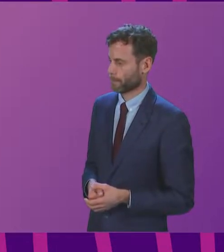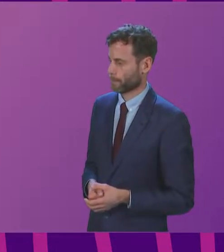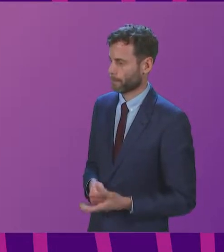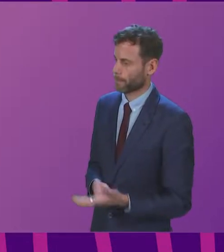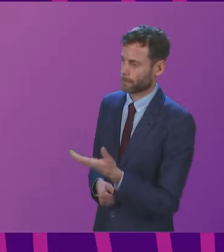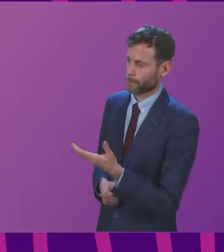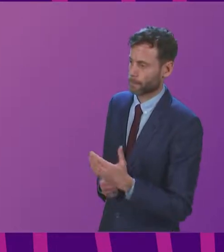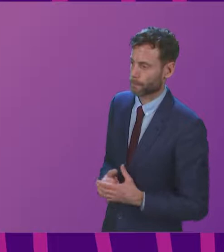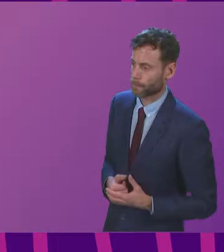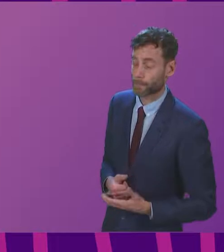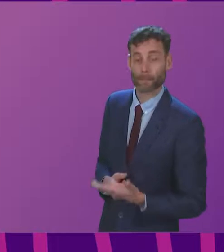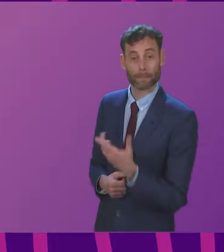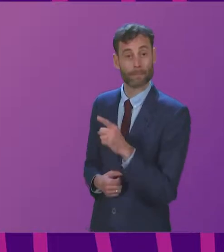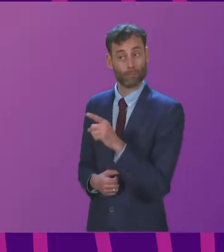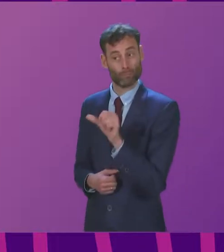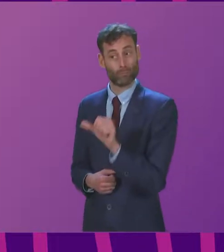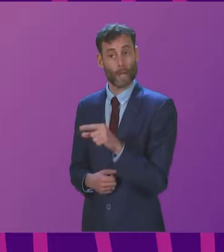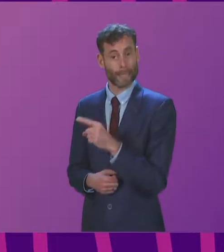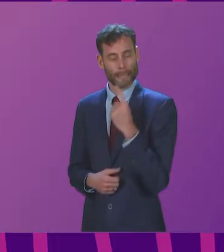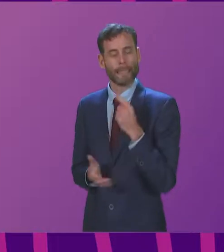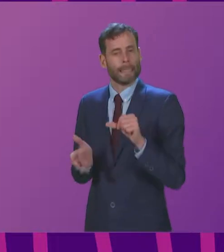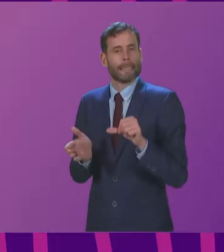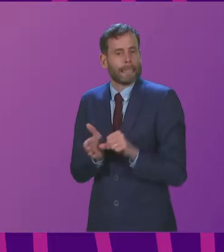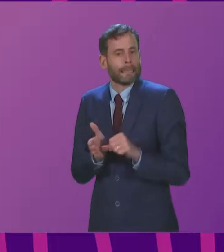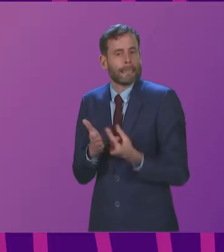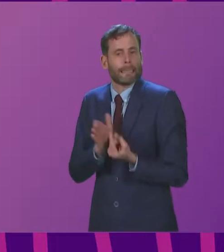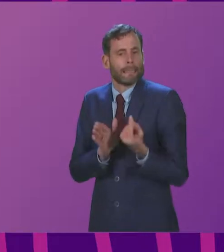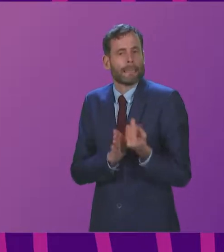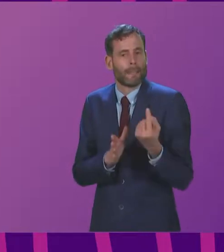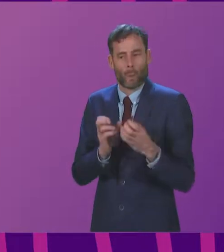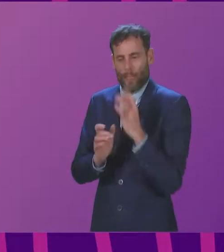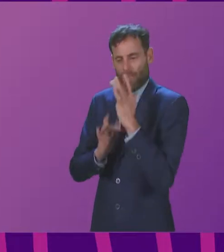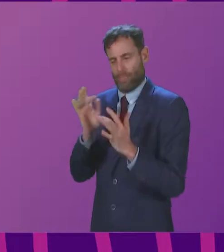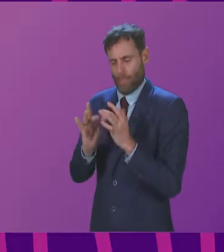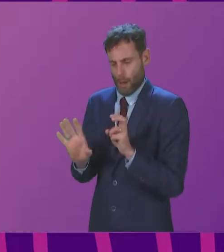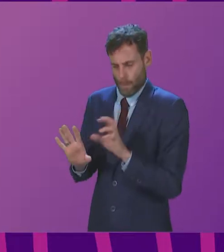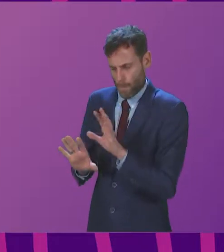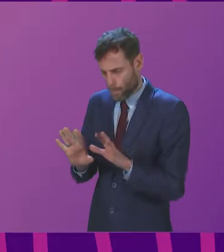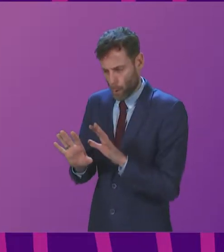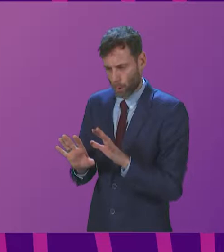Fiona Hyslop is right to identify that it has been acknowledged that some individuals in Lothian have